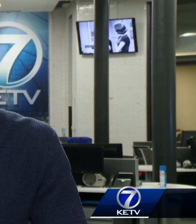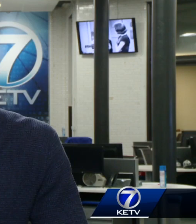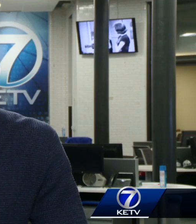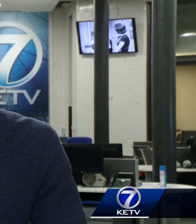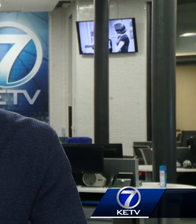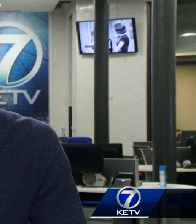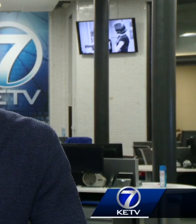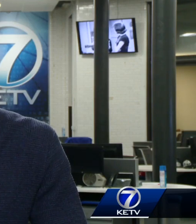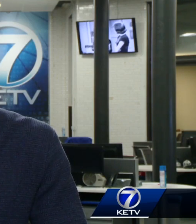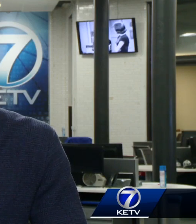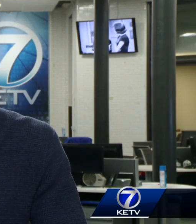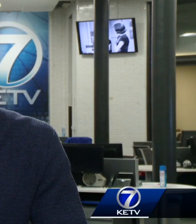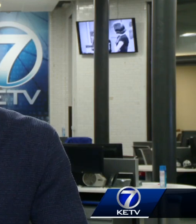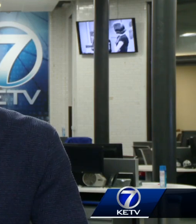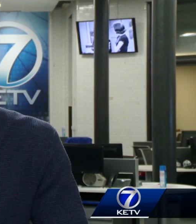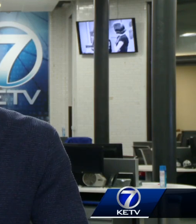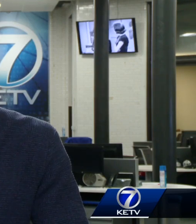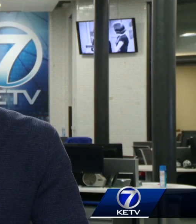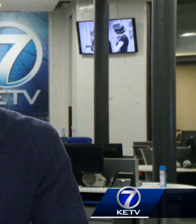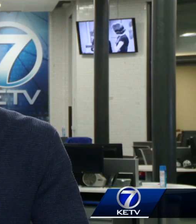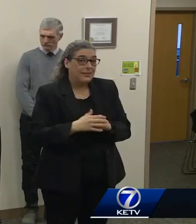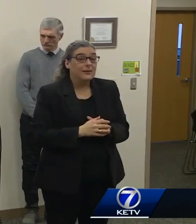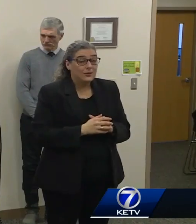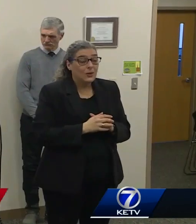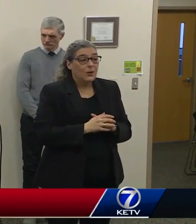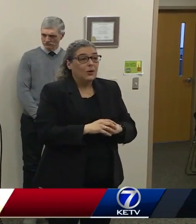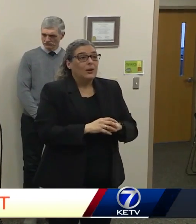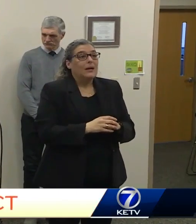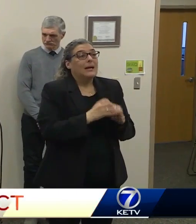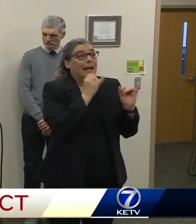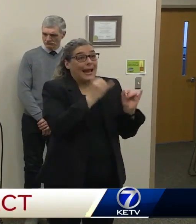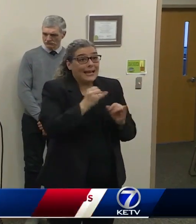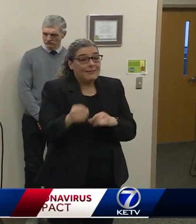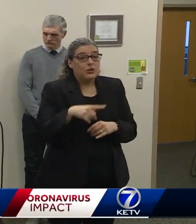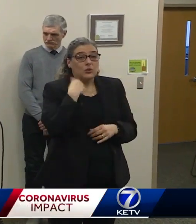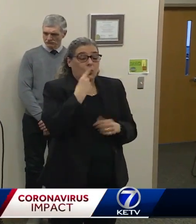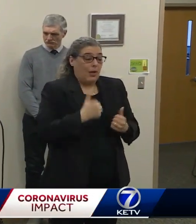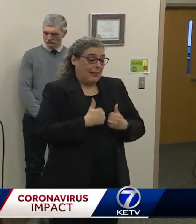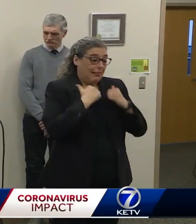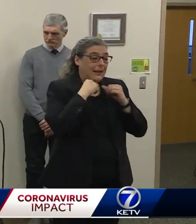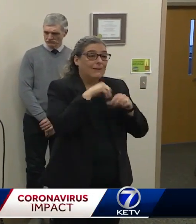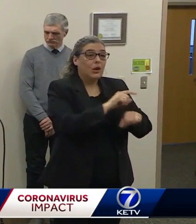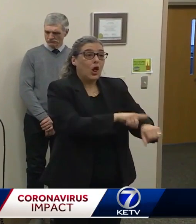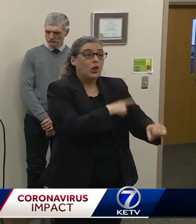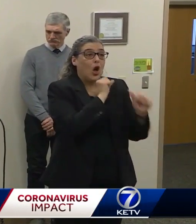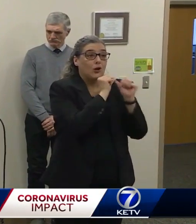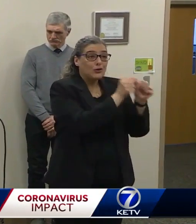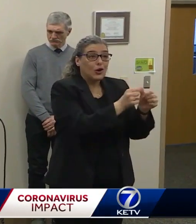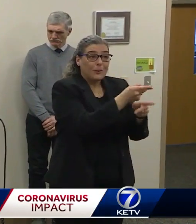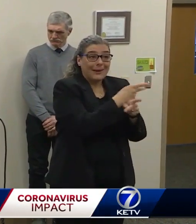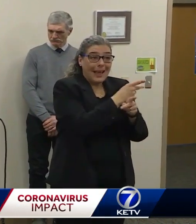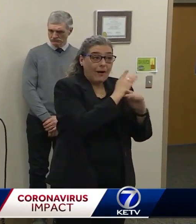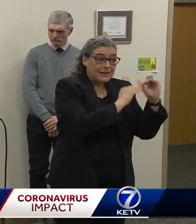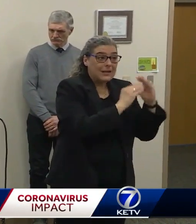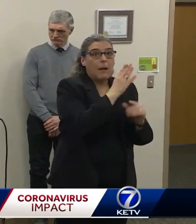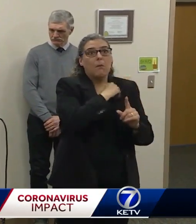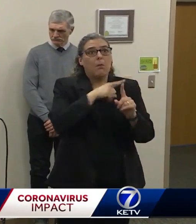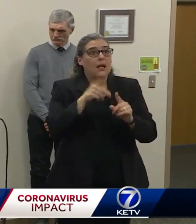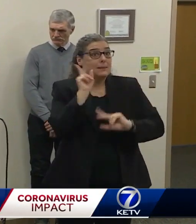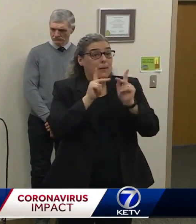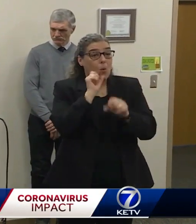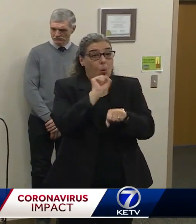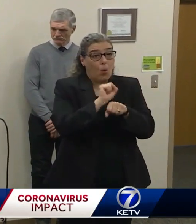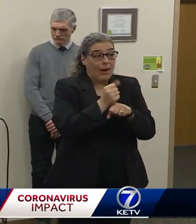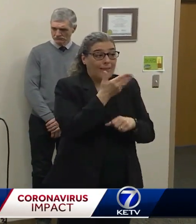BUT TONIGHT, COUNTY AND CITY LEADERS ARE SPECIFICALLY WARNING LONG TERM CARE PROVIDERS STAY OUT OF THE PUBLIC DURING THIS CRISIS.